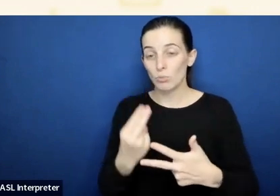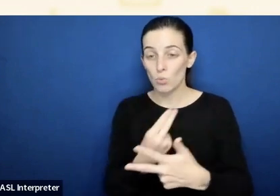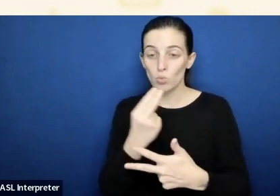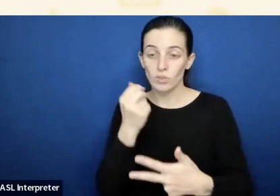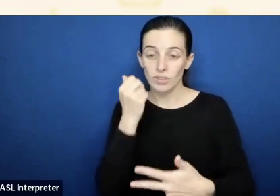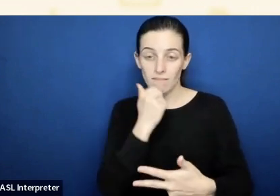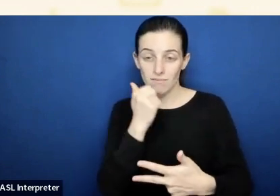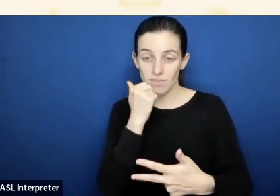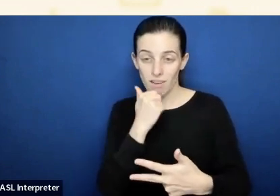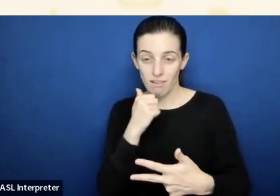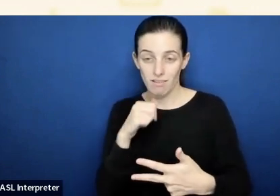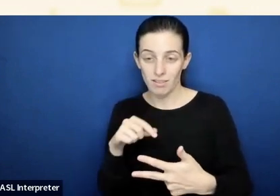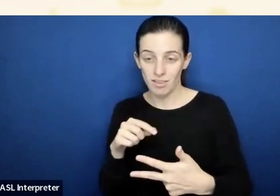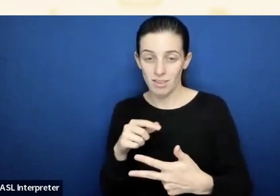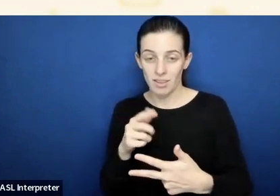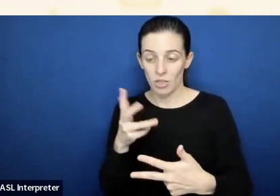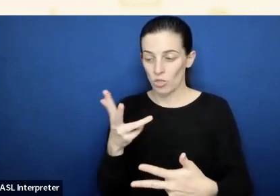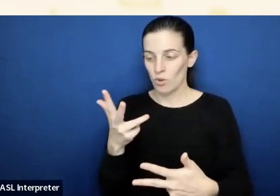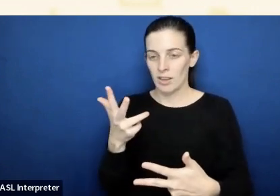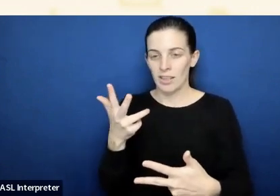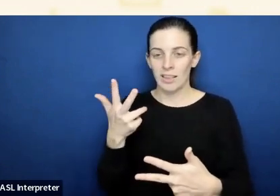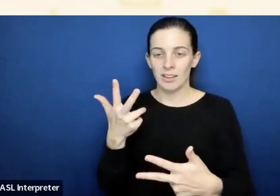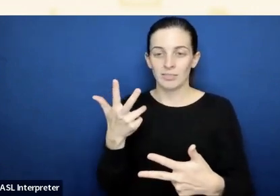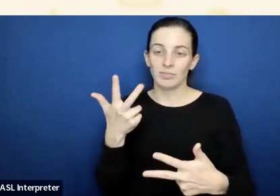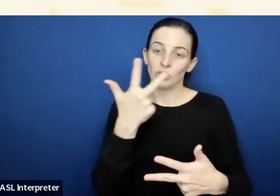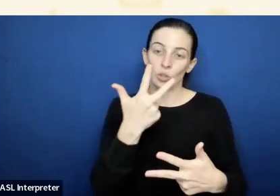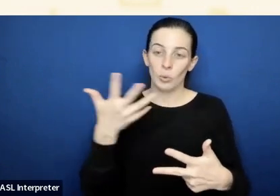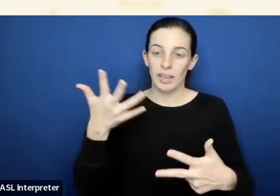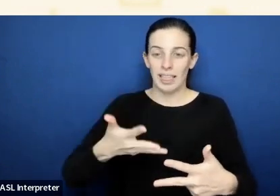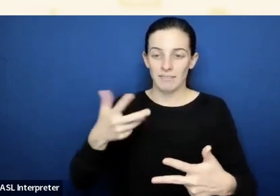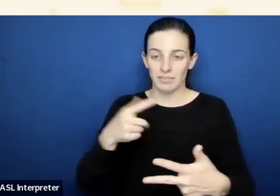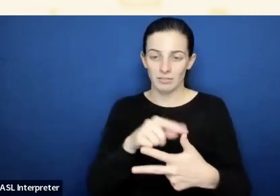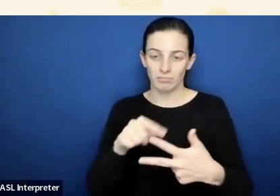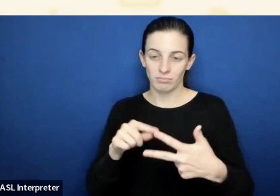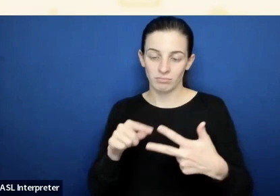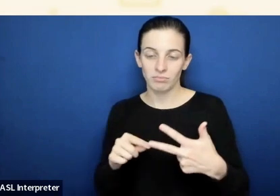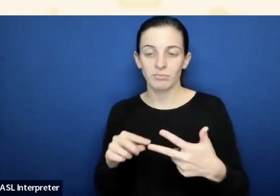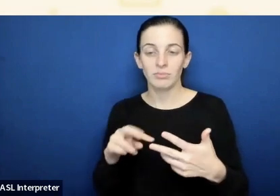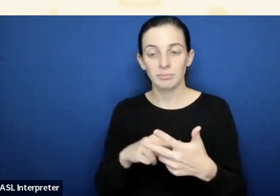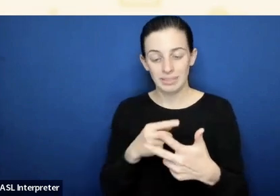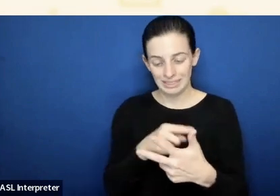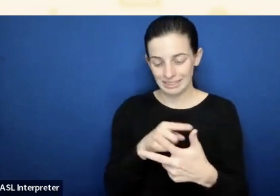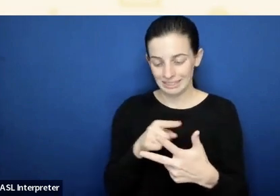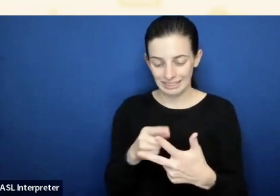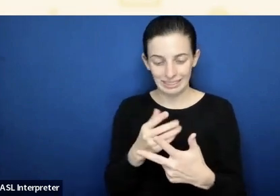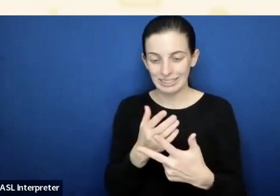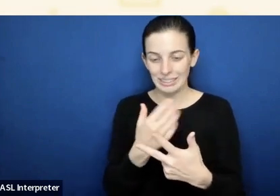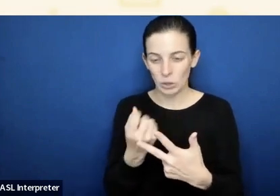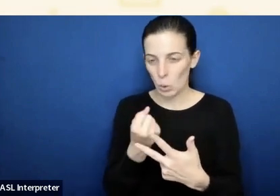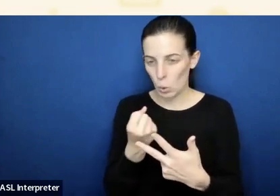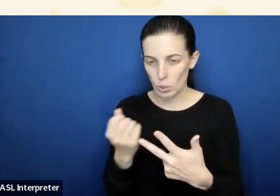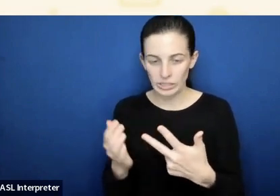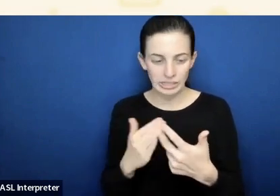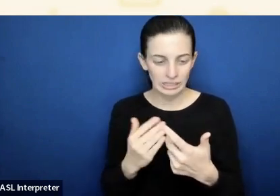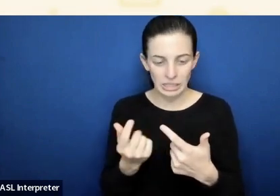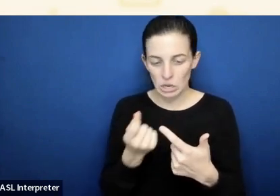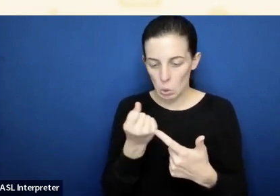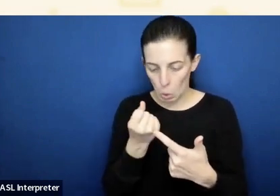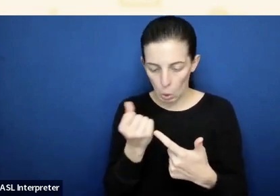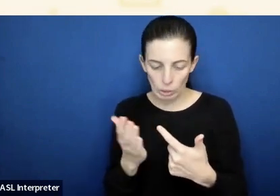It is meant to be that we have to pace ourselves and be really careful